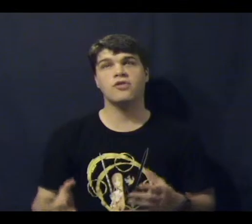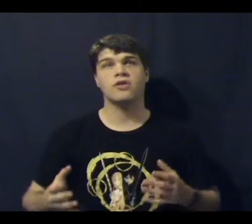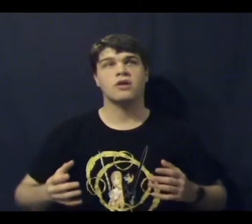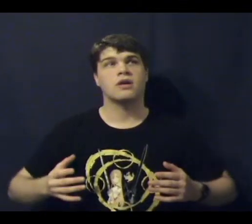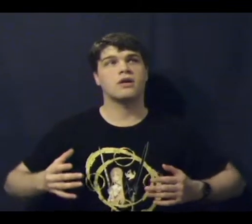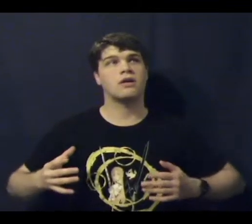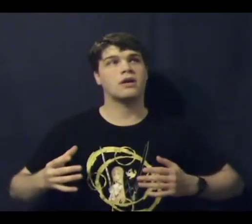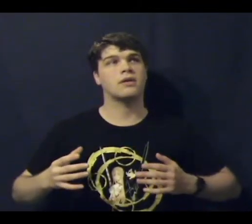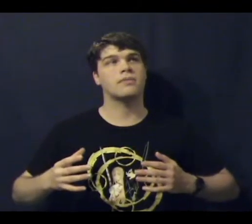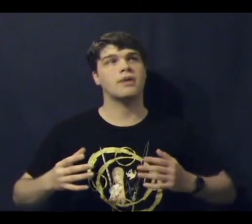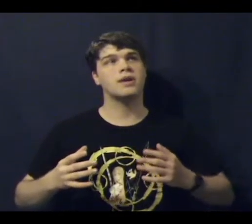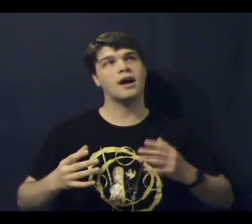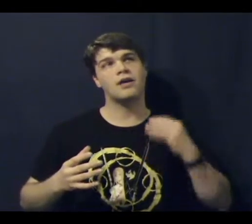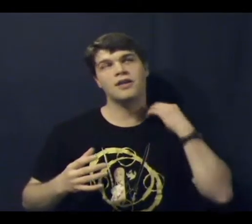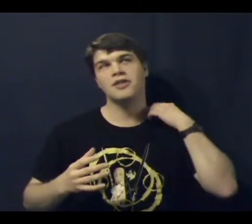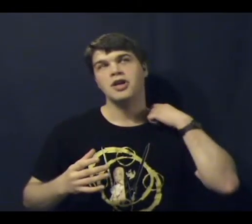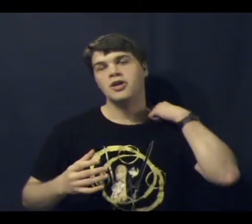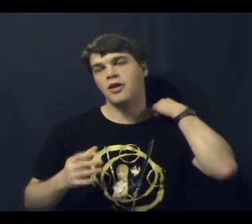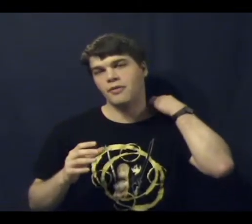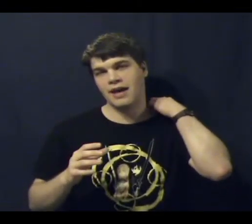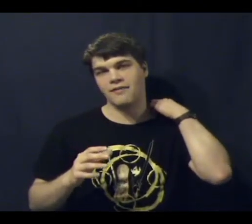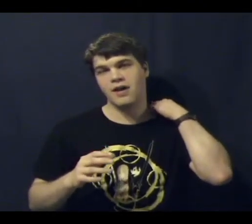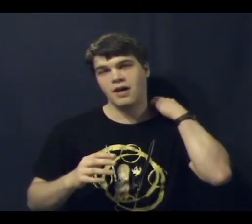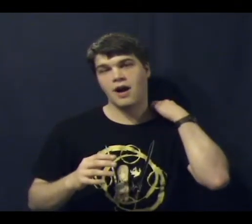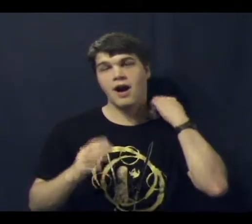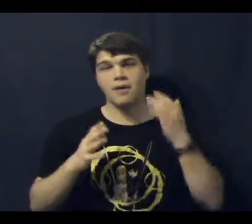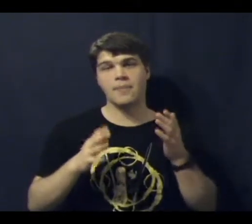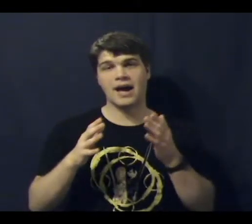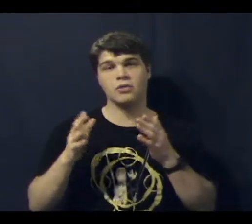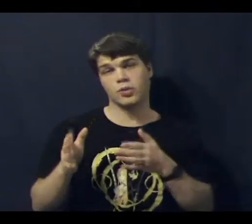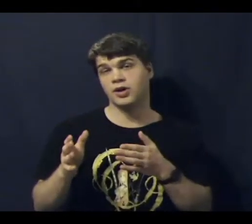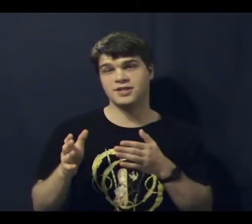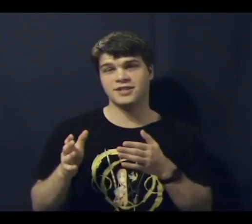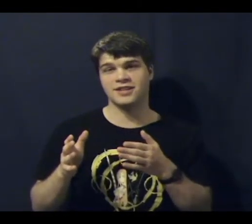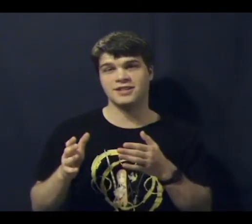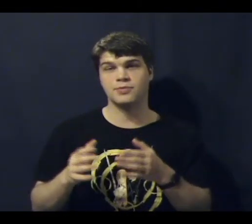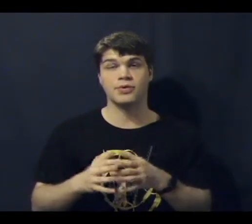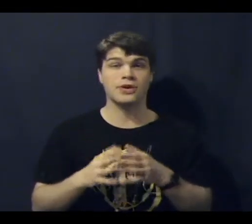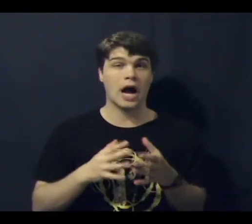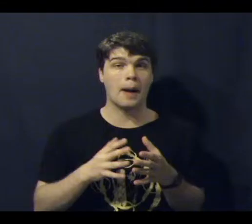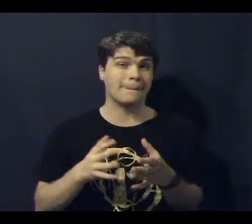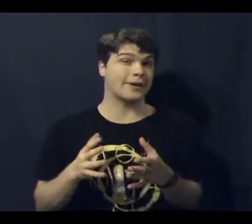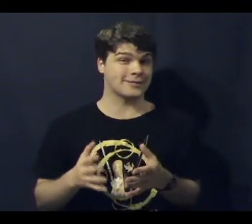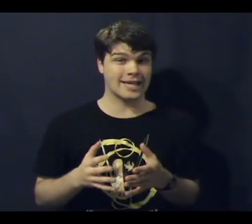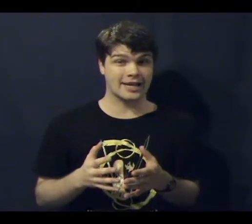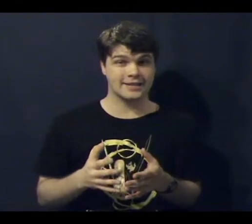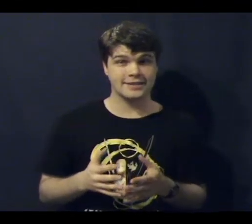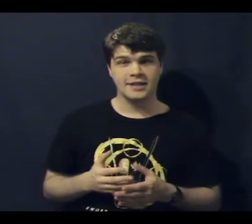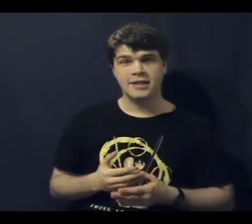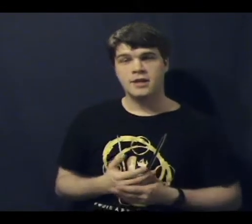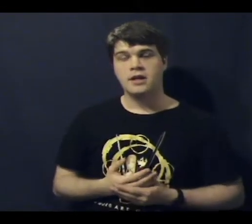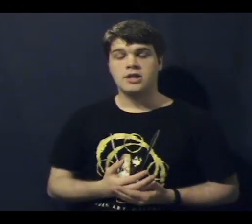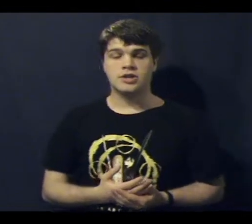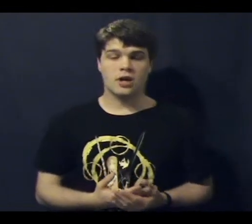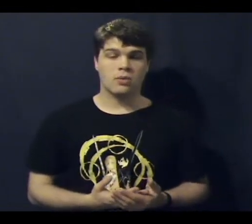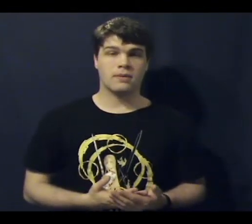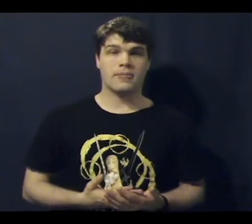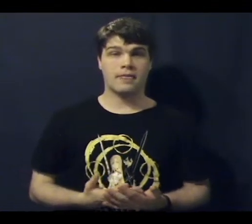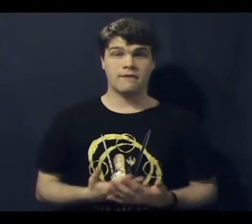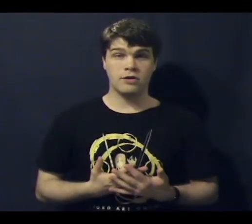umm, you know we have compound words in English well they're compound signs so if